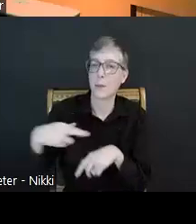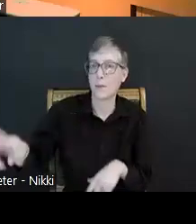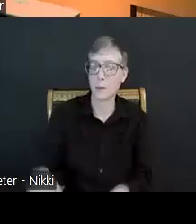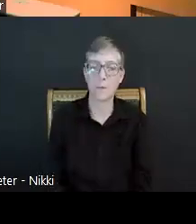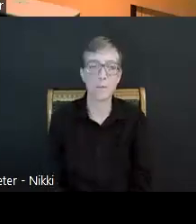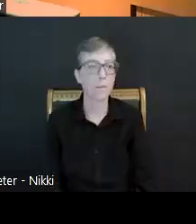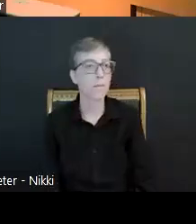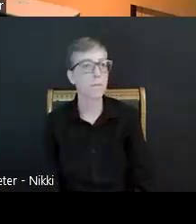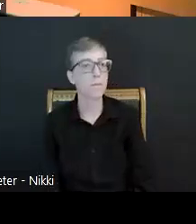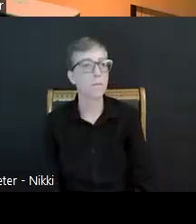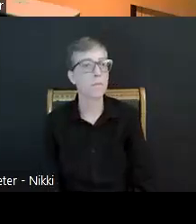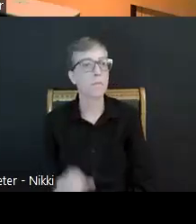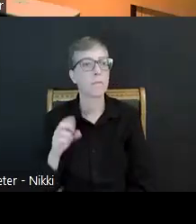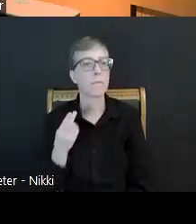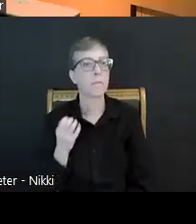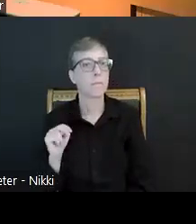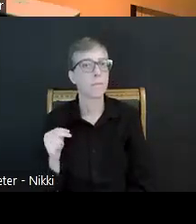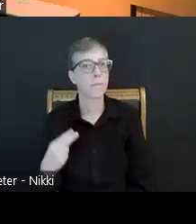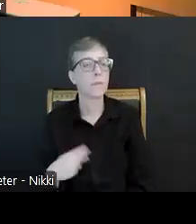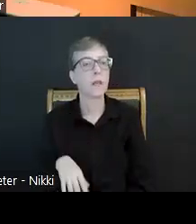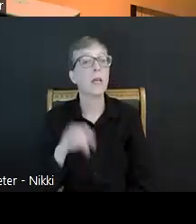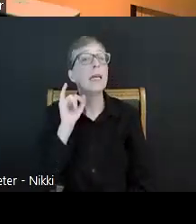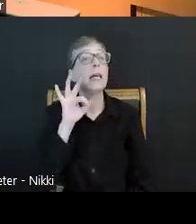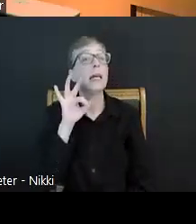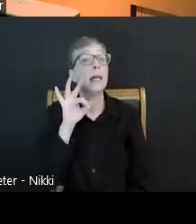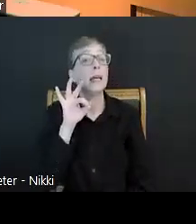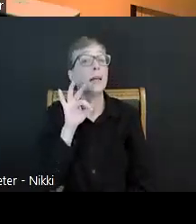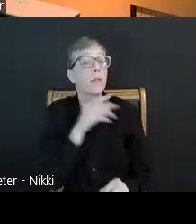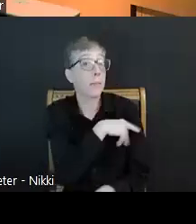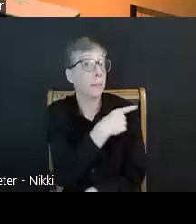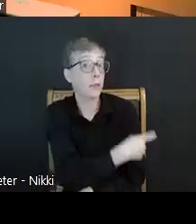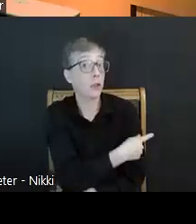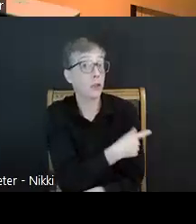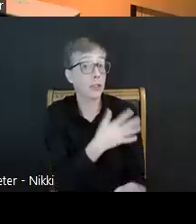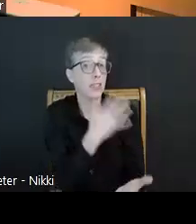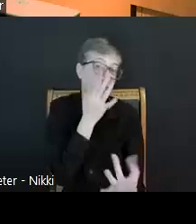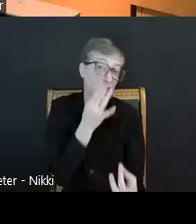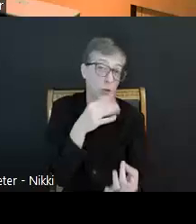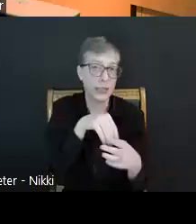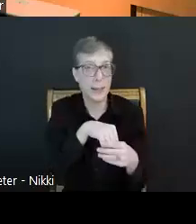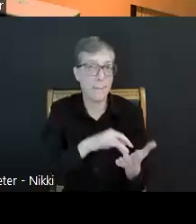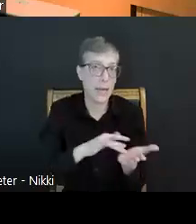patient Express an interest I think two of the main Pathways um that I consider is a referral to